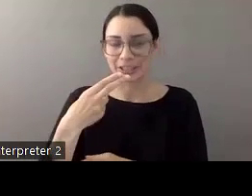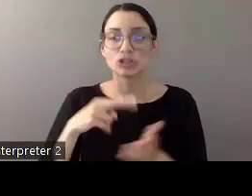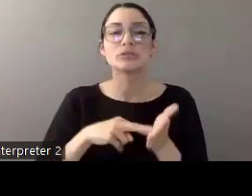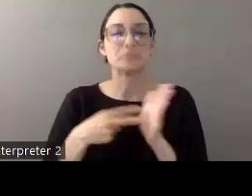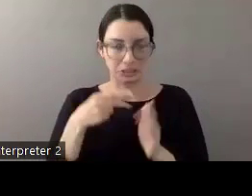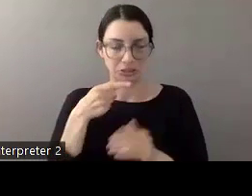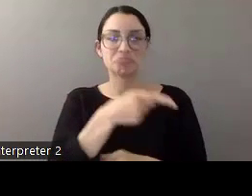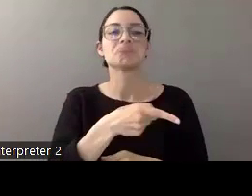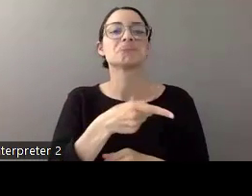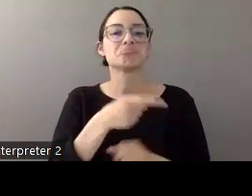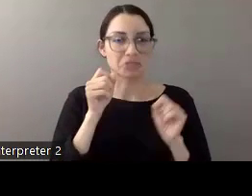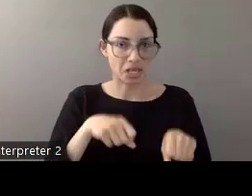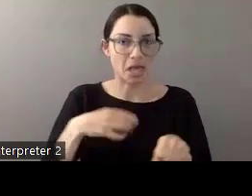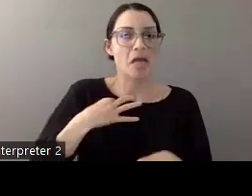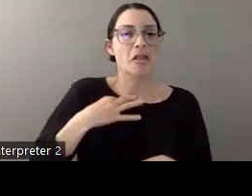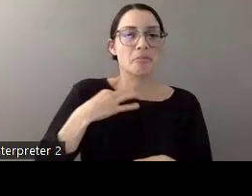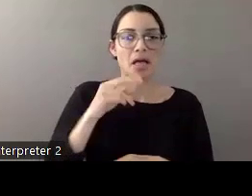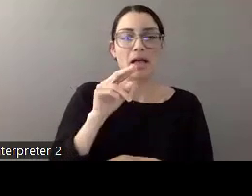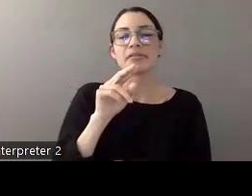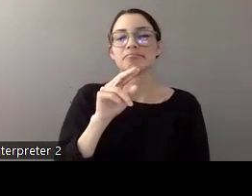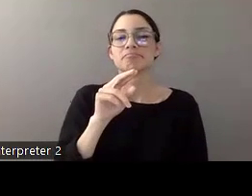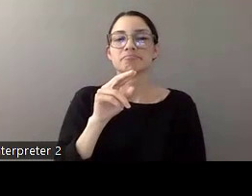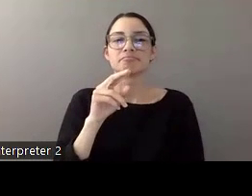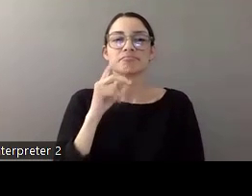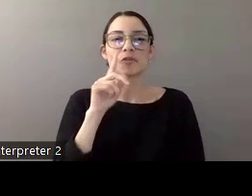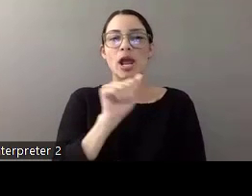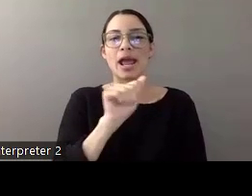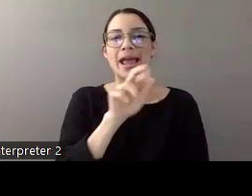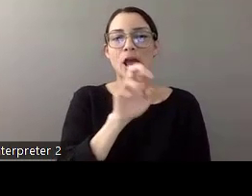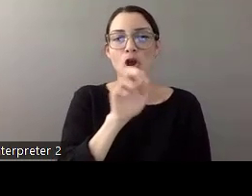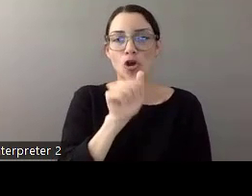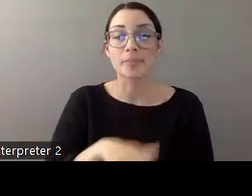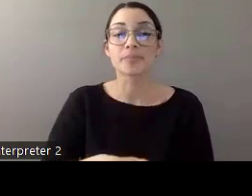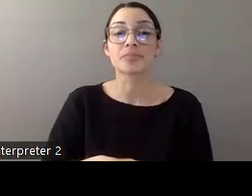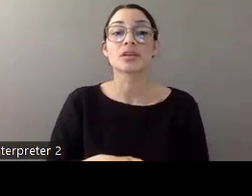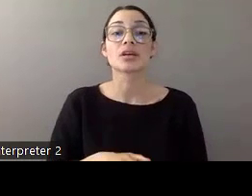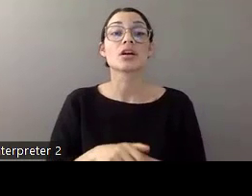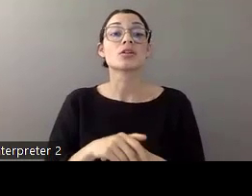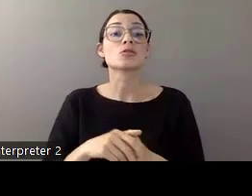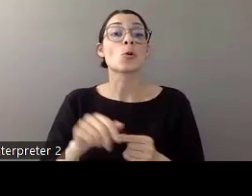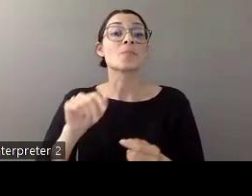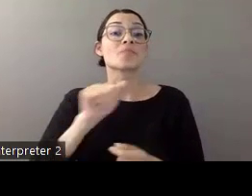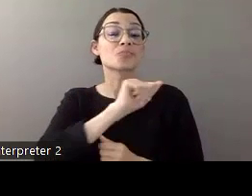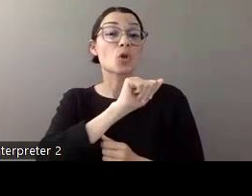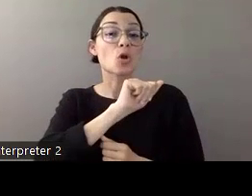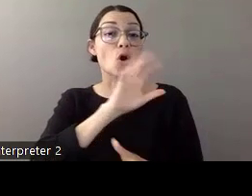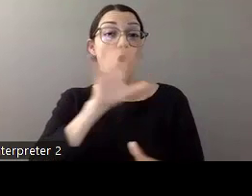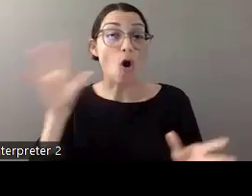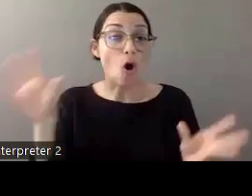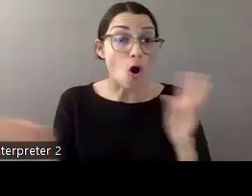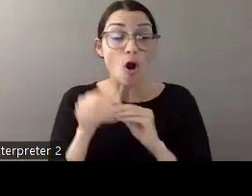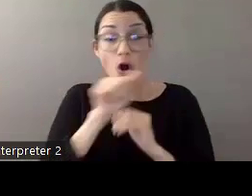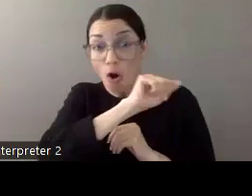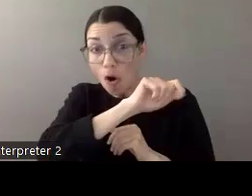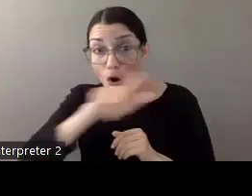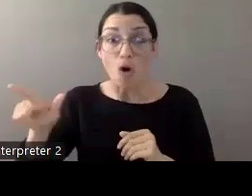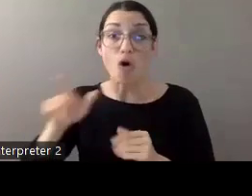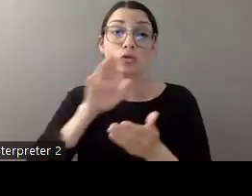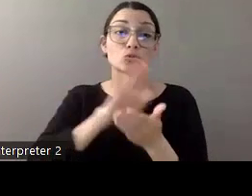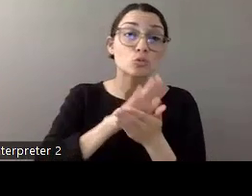Because all of the schools and colleges, all the components under the umbrella institution factor into determining REAP eligibility,